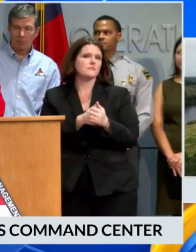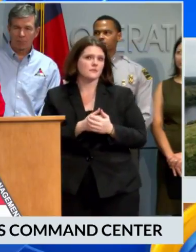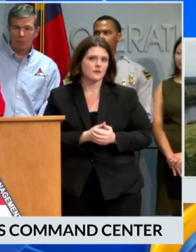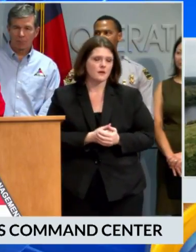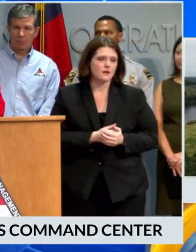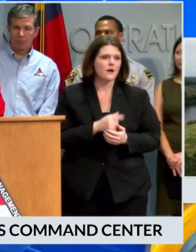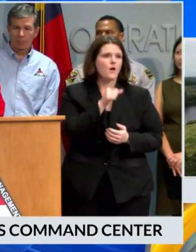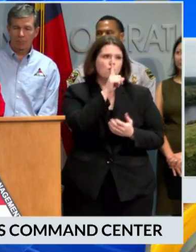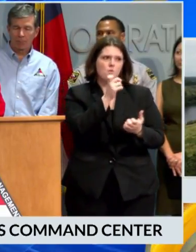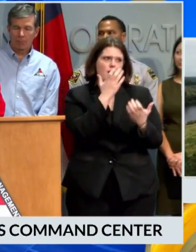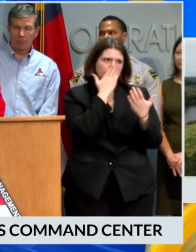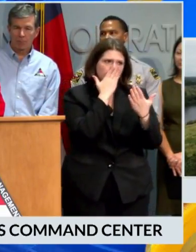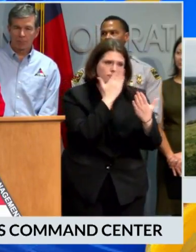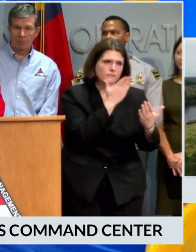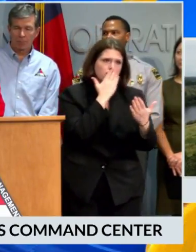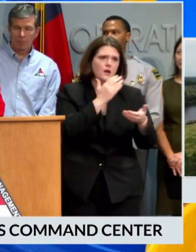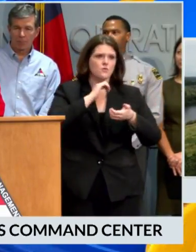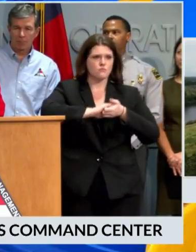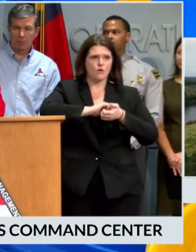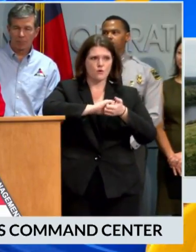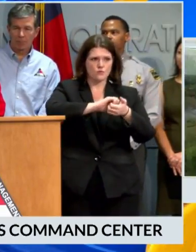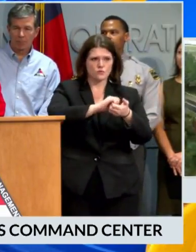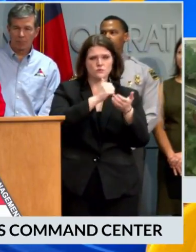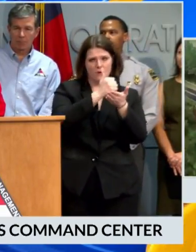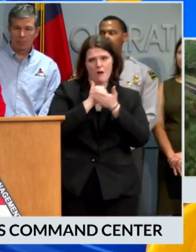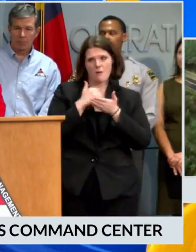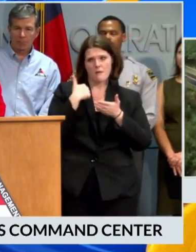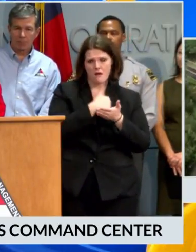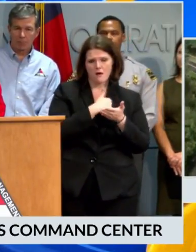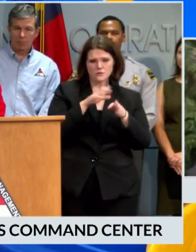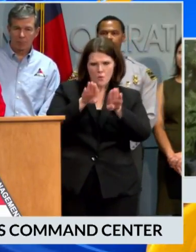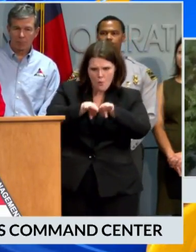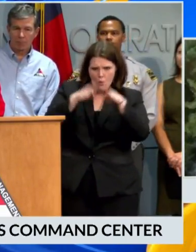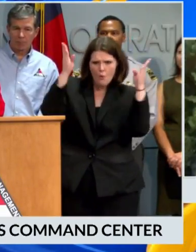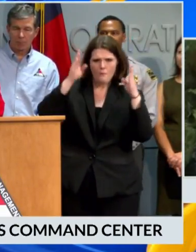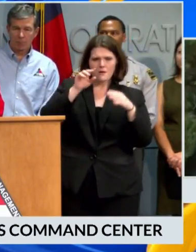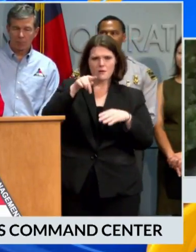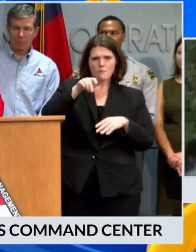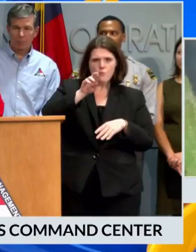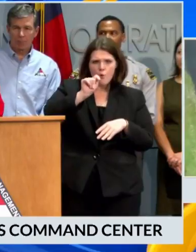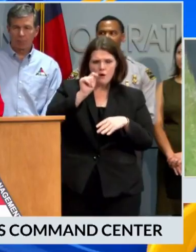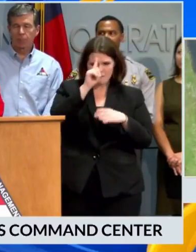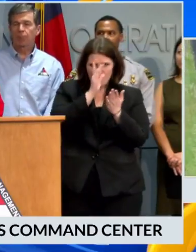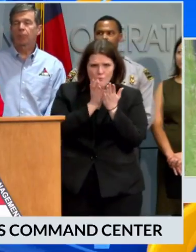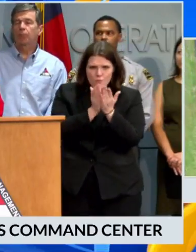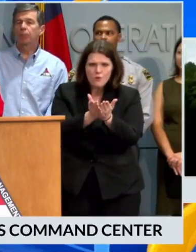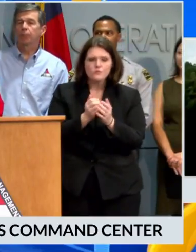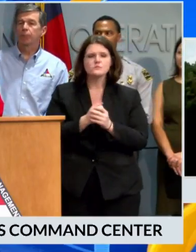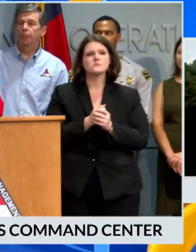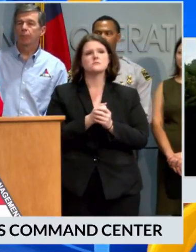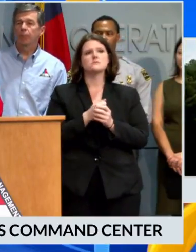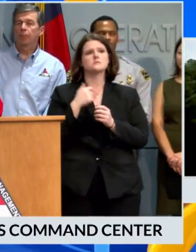SERVICING OUR CLOSED BY RIVERINE FLOODING. I WOULD REALLY LIKE TO SHOW OUR